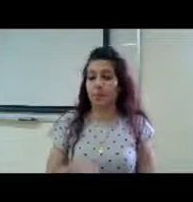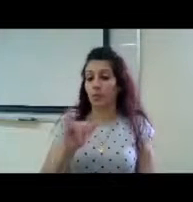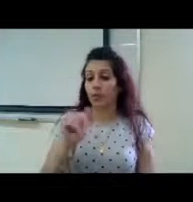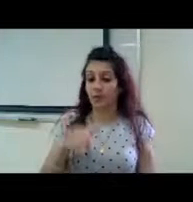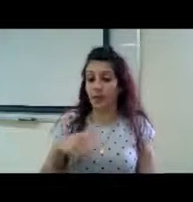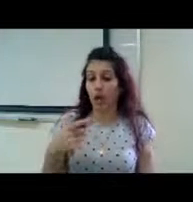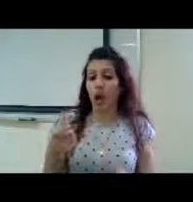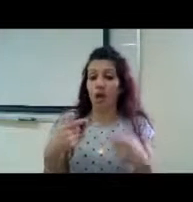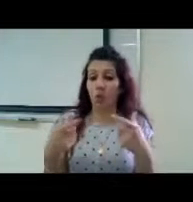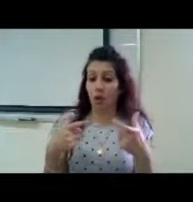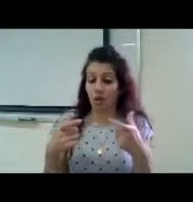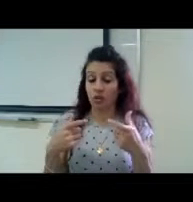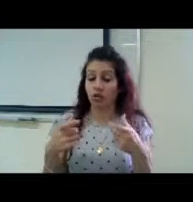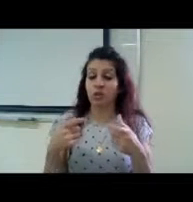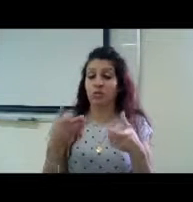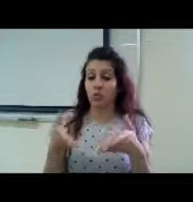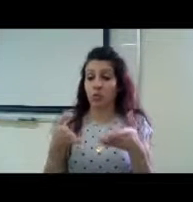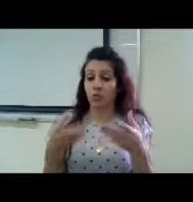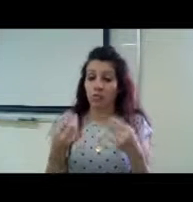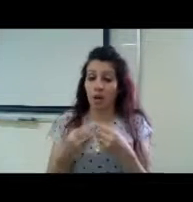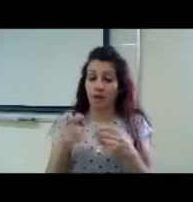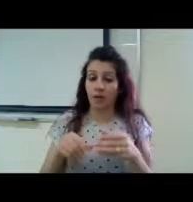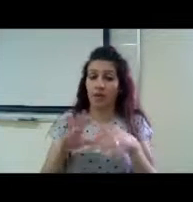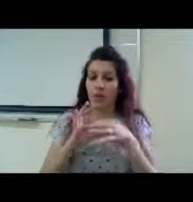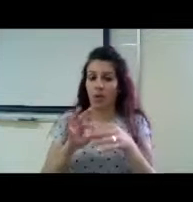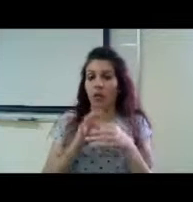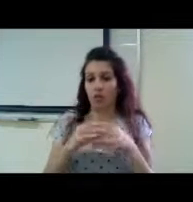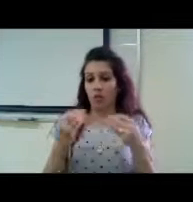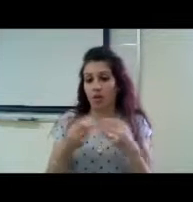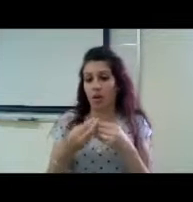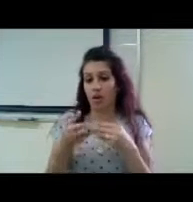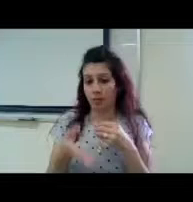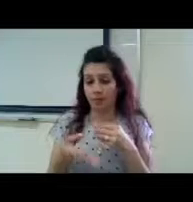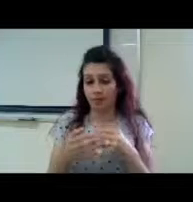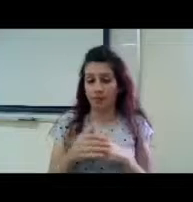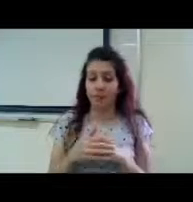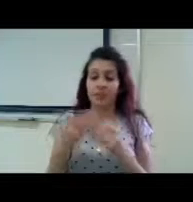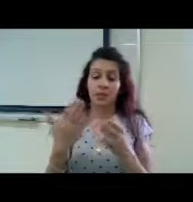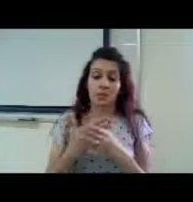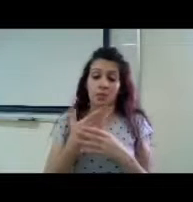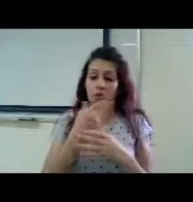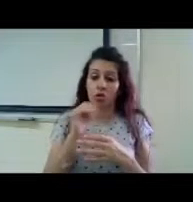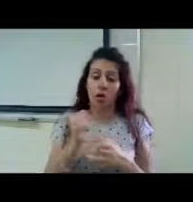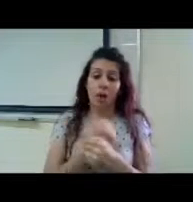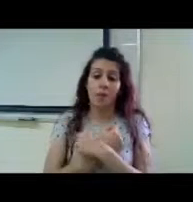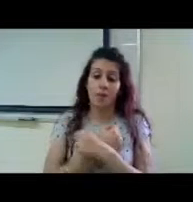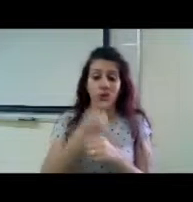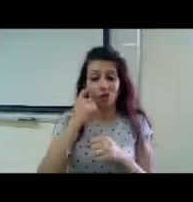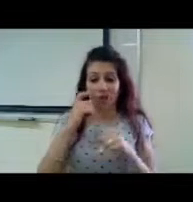including expanding connected education programming as a factor as you may know